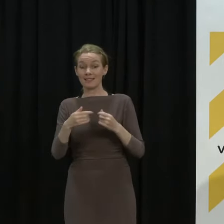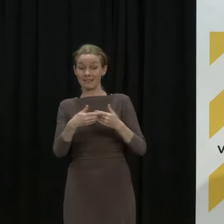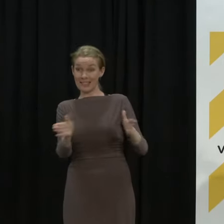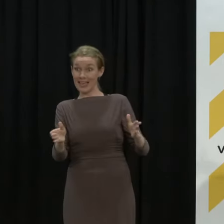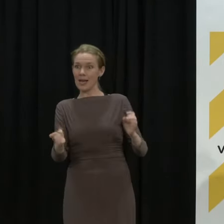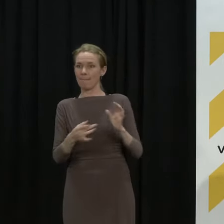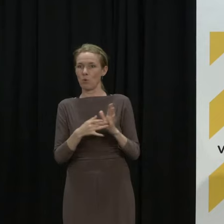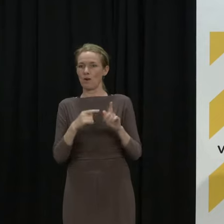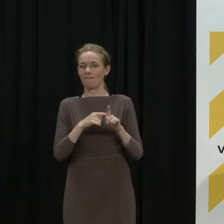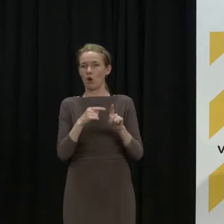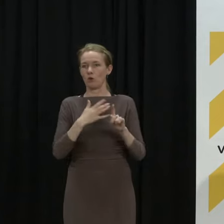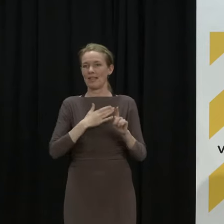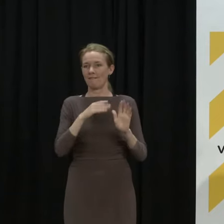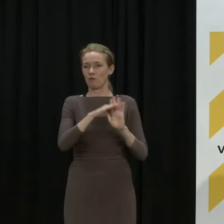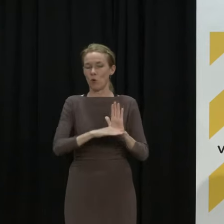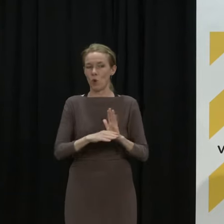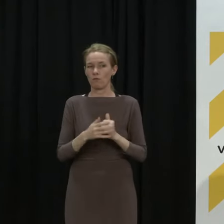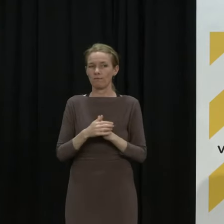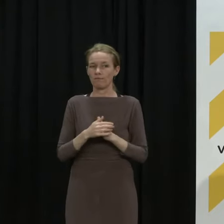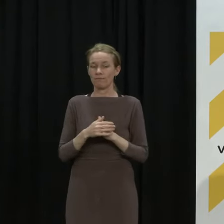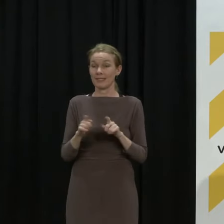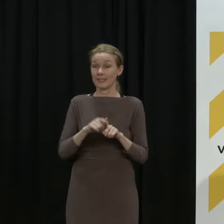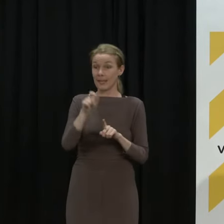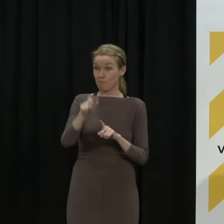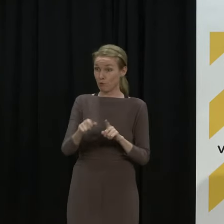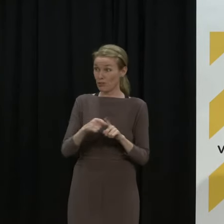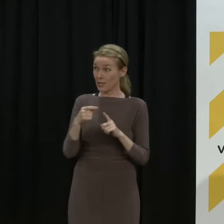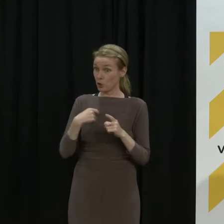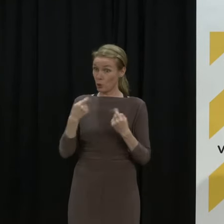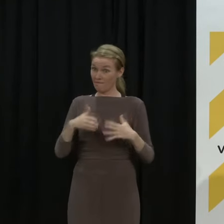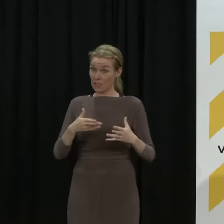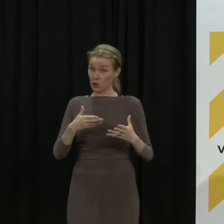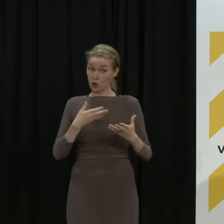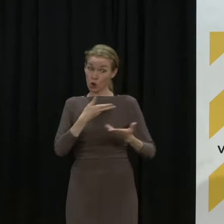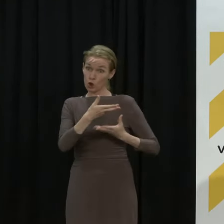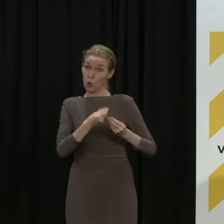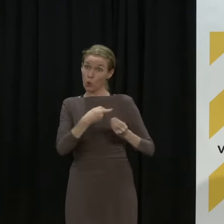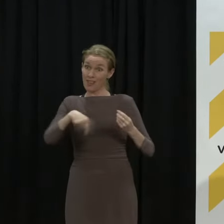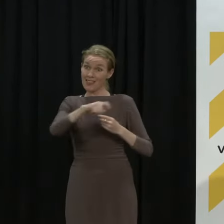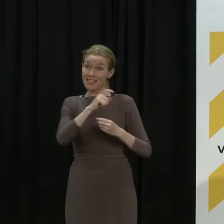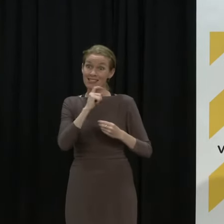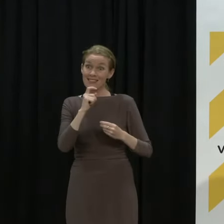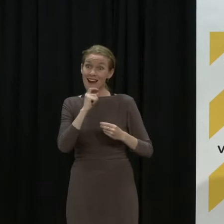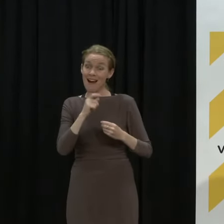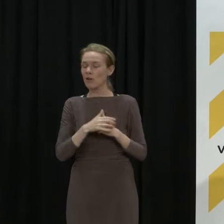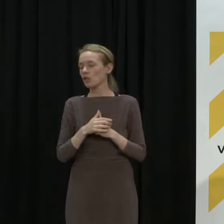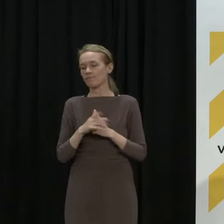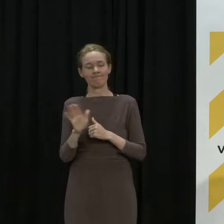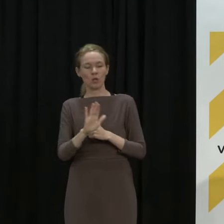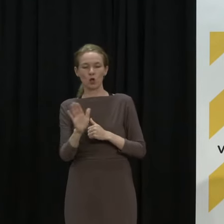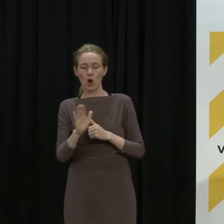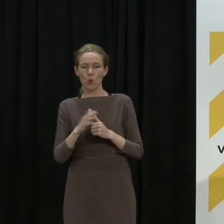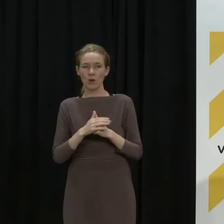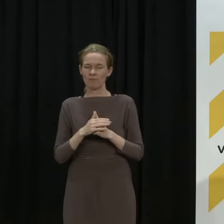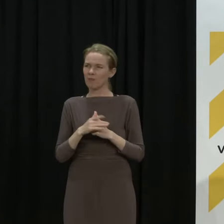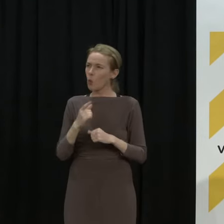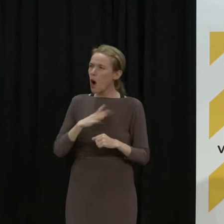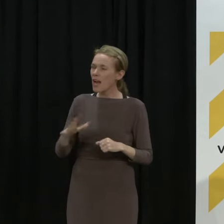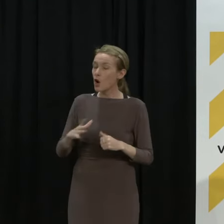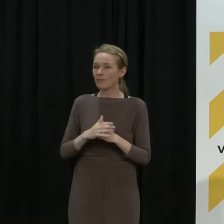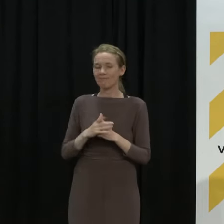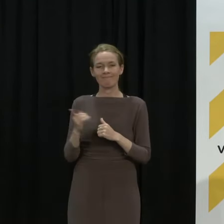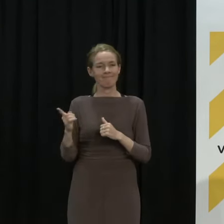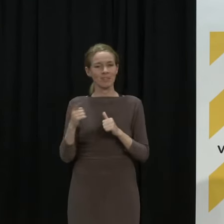happen in a way that is as safe